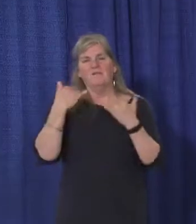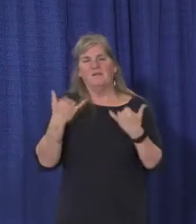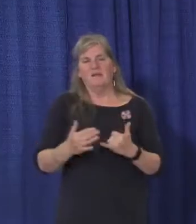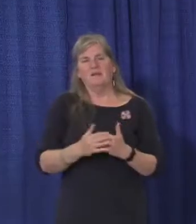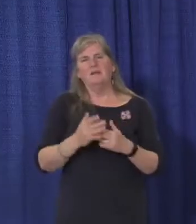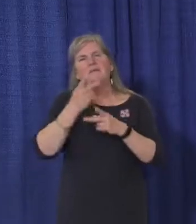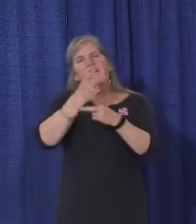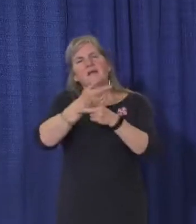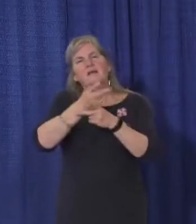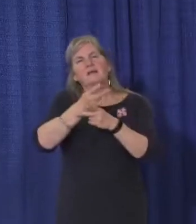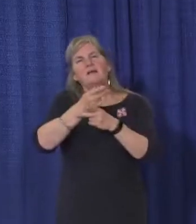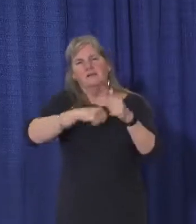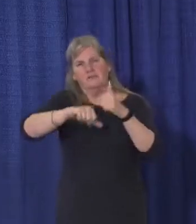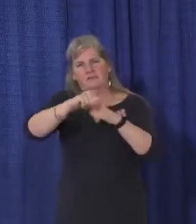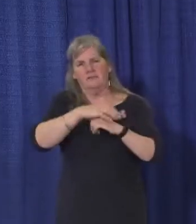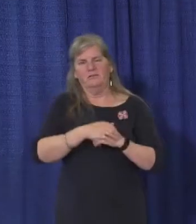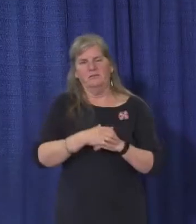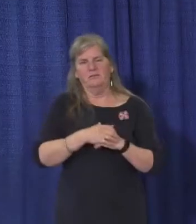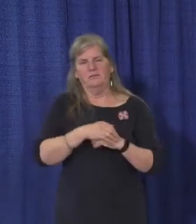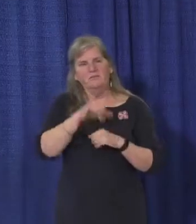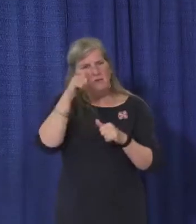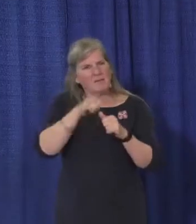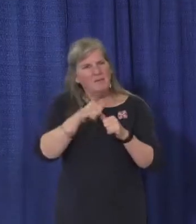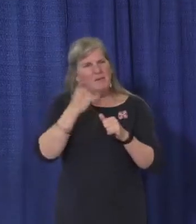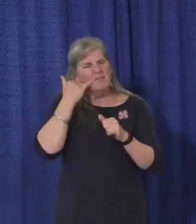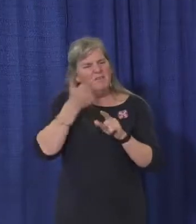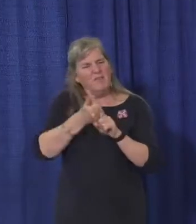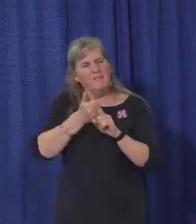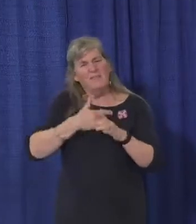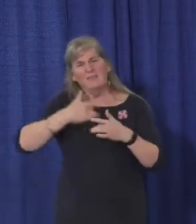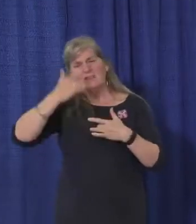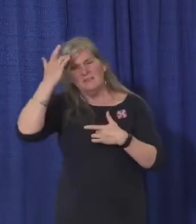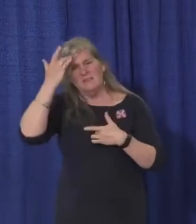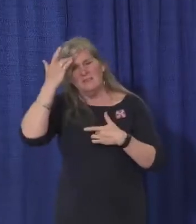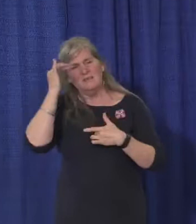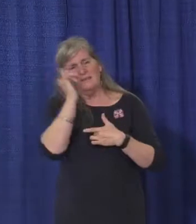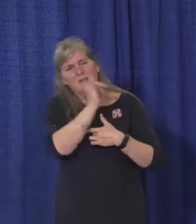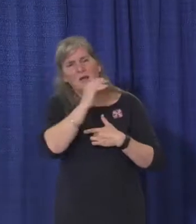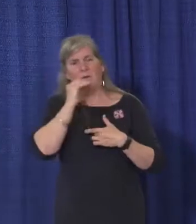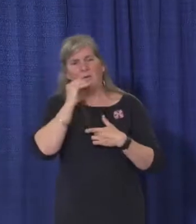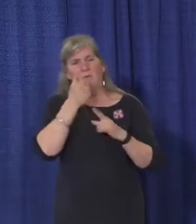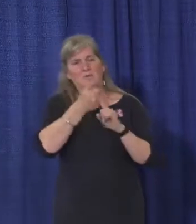Please take care of each other and if you feel sick stay home